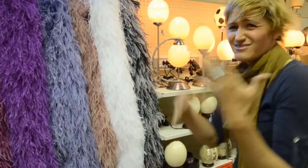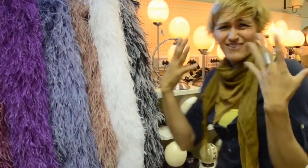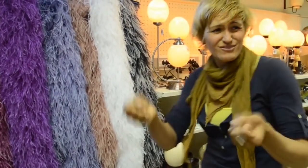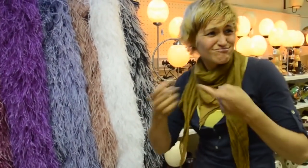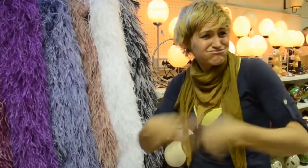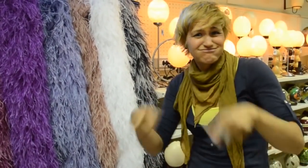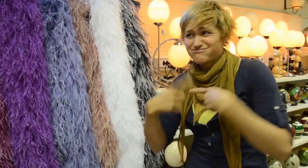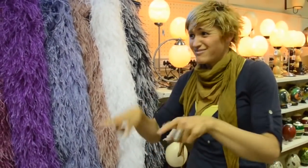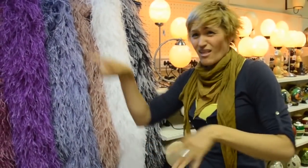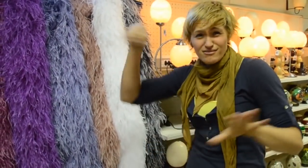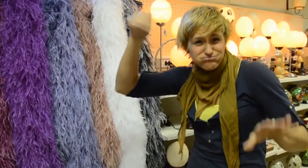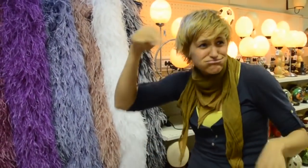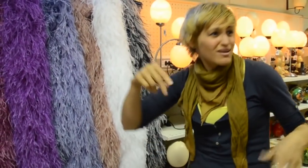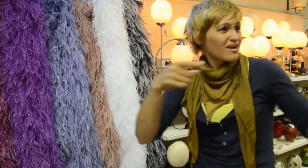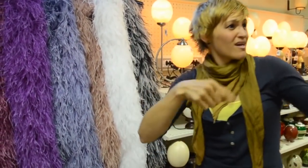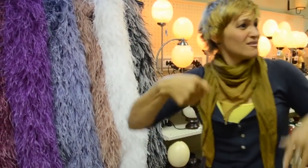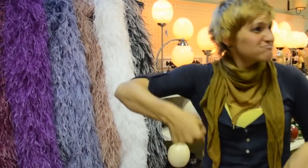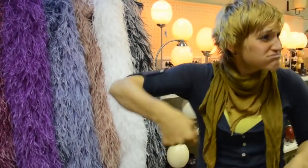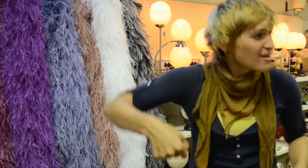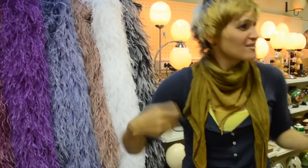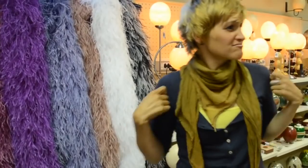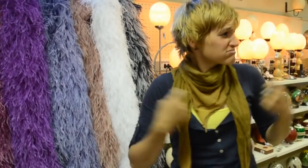more.